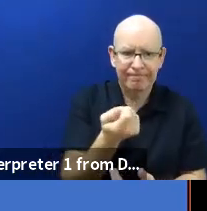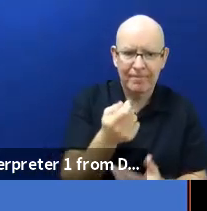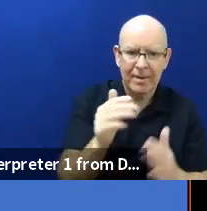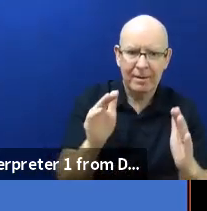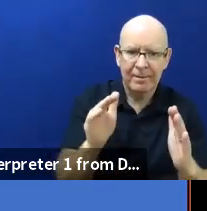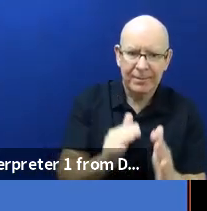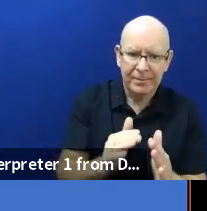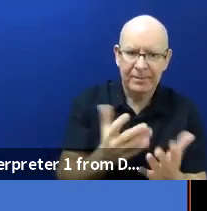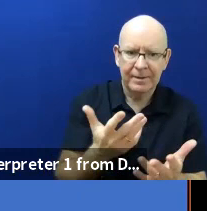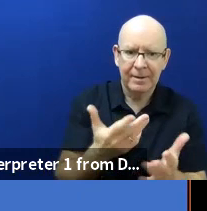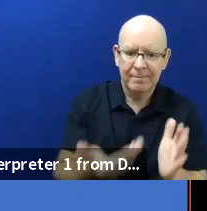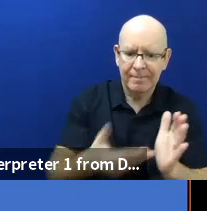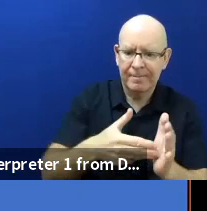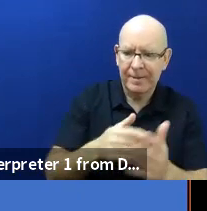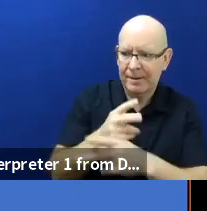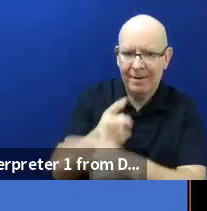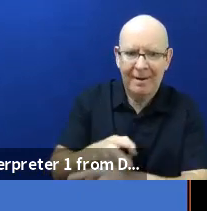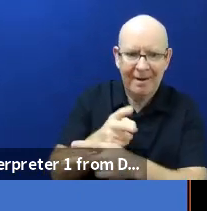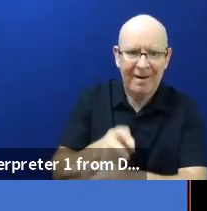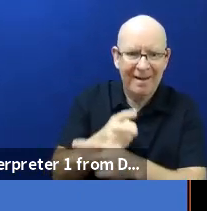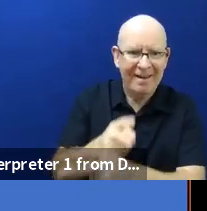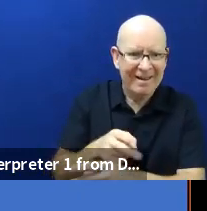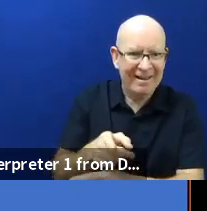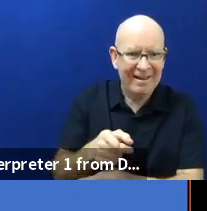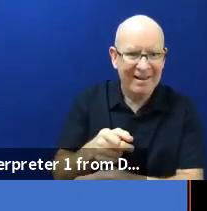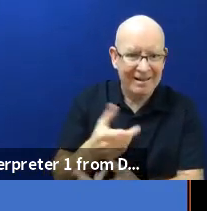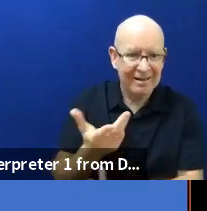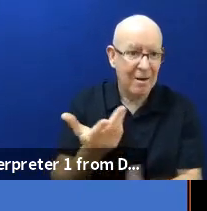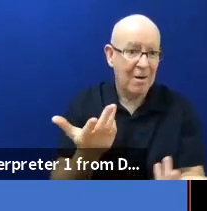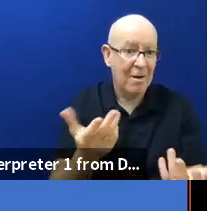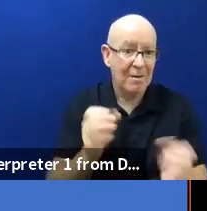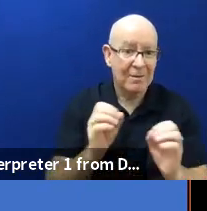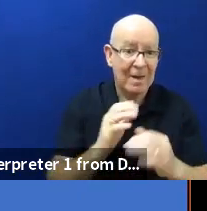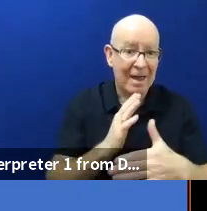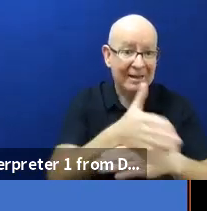of persons with disability have been asked what do you need to achieve basic participation and